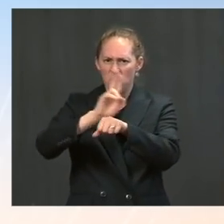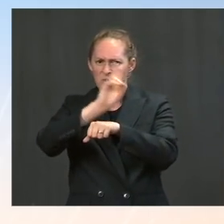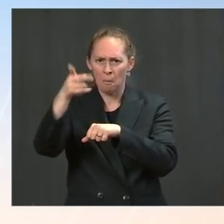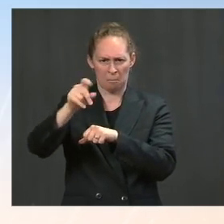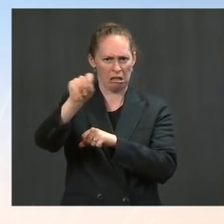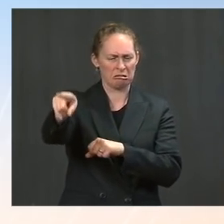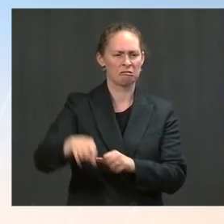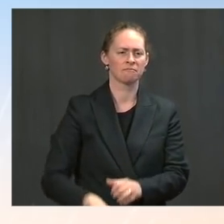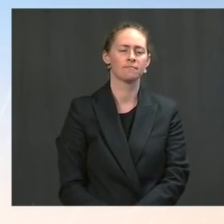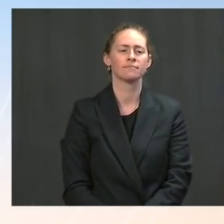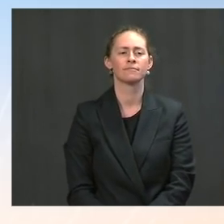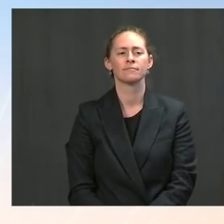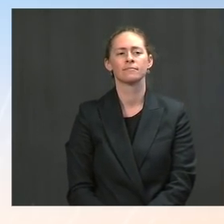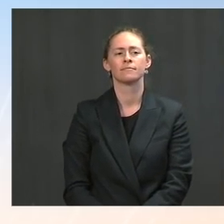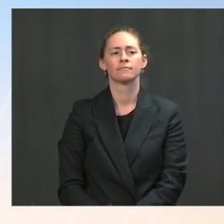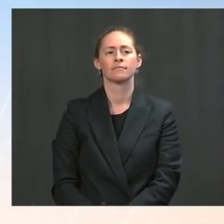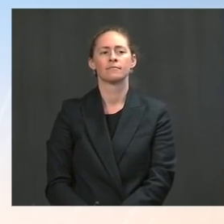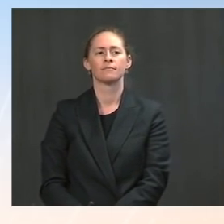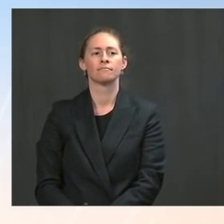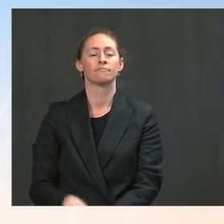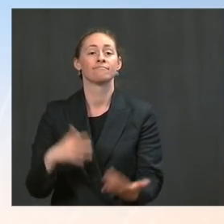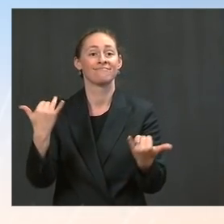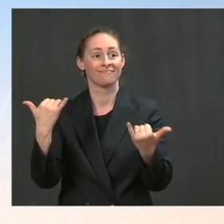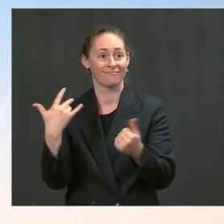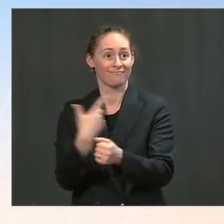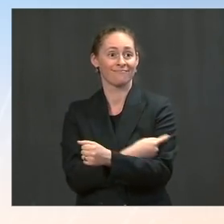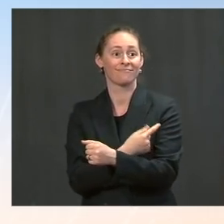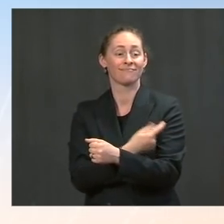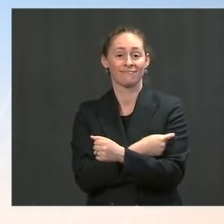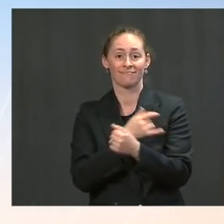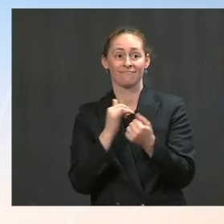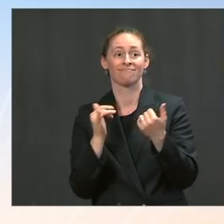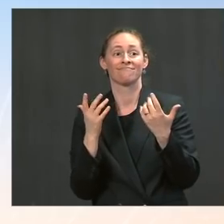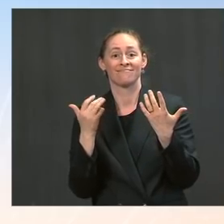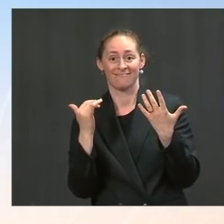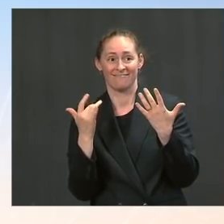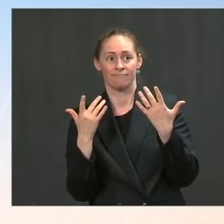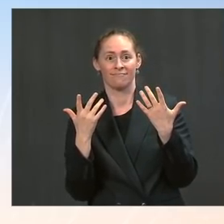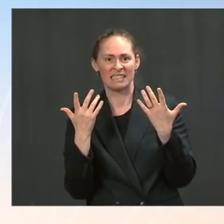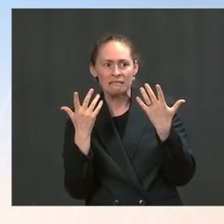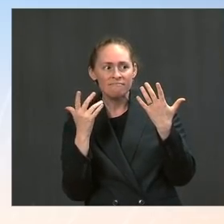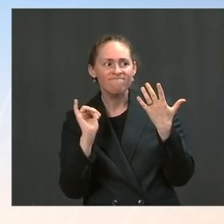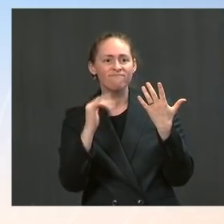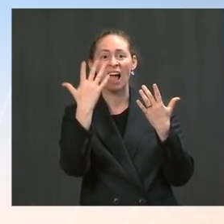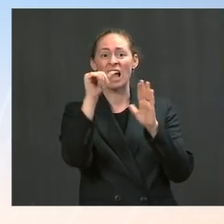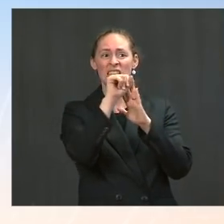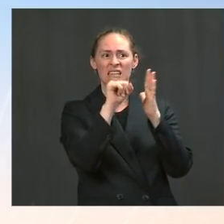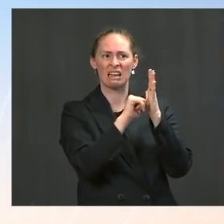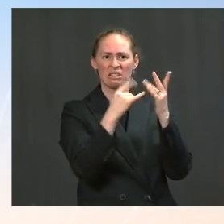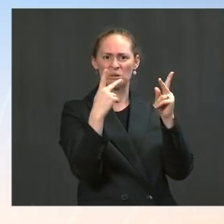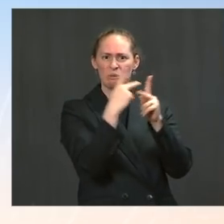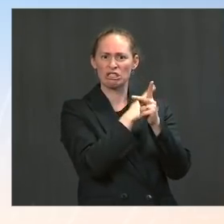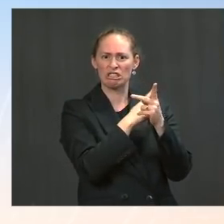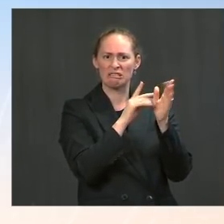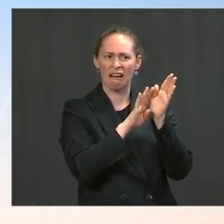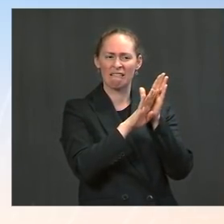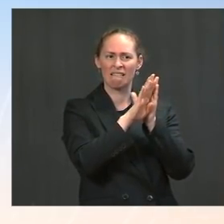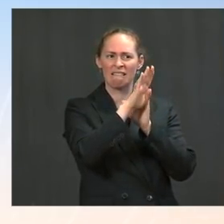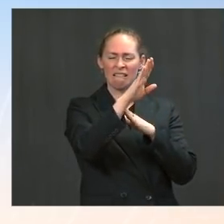in the five states that have the highest -- Ms. Psaki: Yeah. The Press: -- case rates right now. What does the White House think is driving that? And what is being done there that the administration